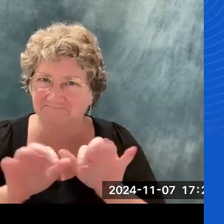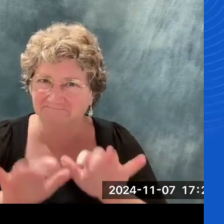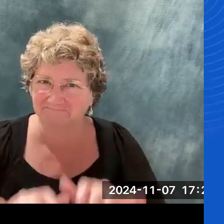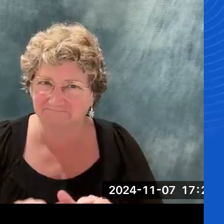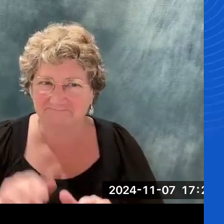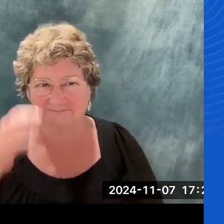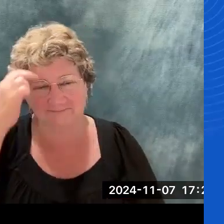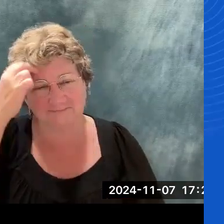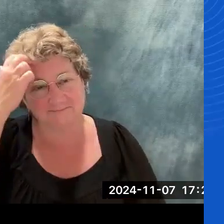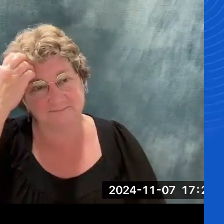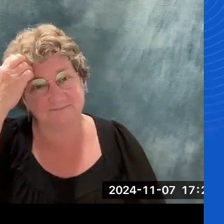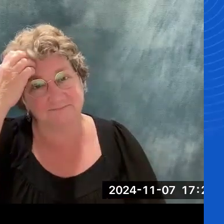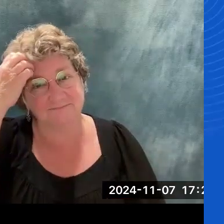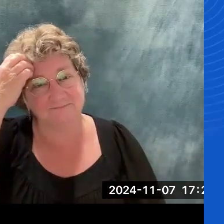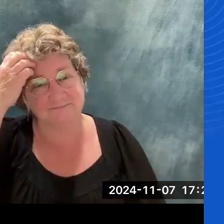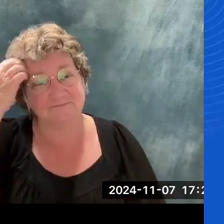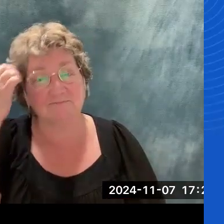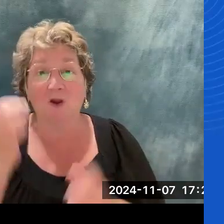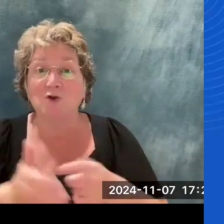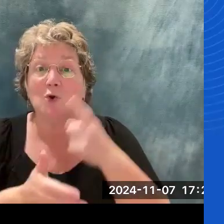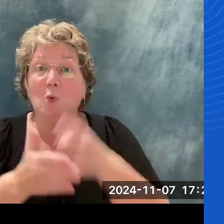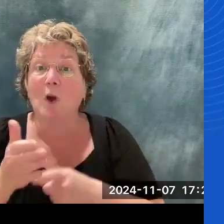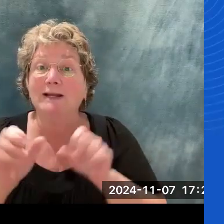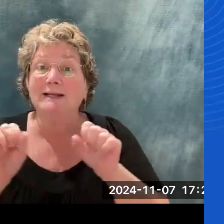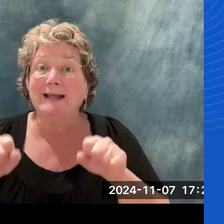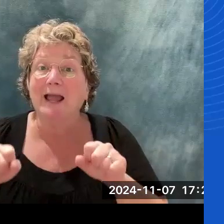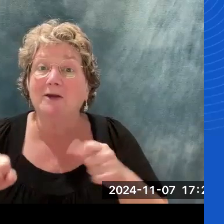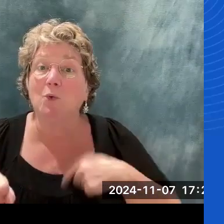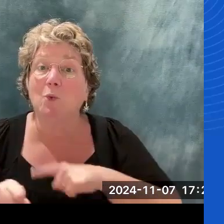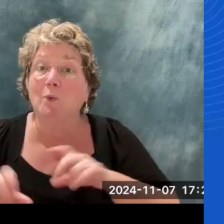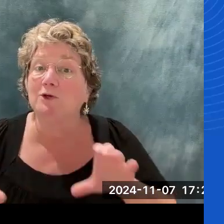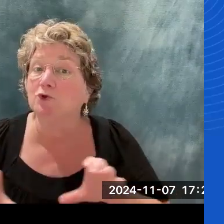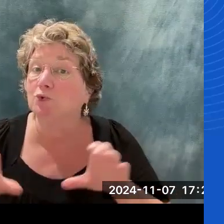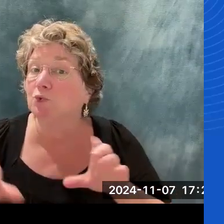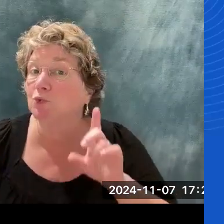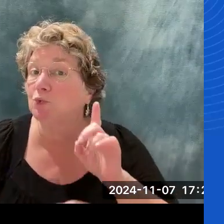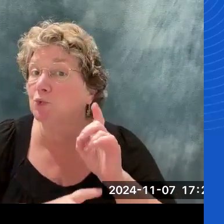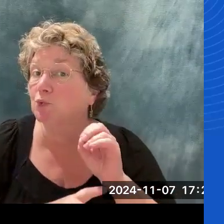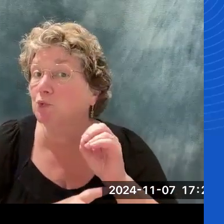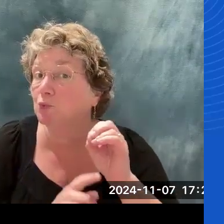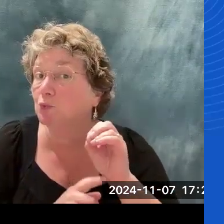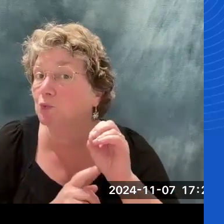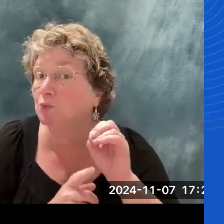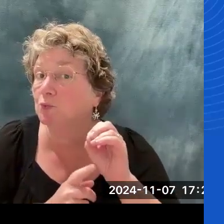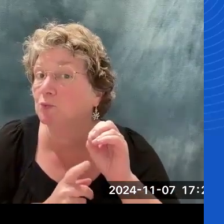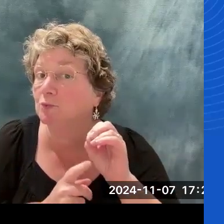So what can we do? And this goes back to some of the things that we've said, right? We want to promote open communication.